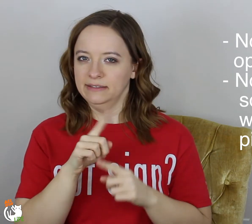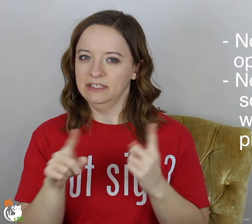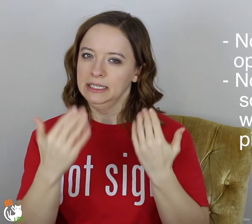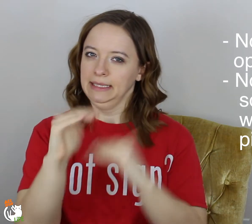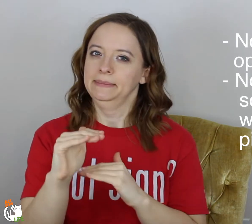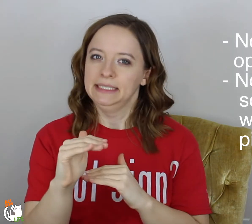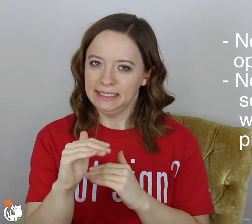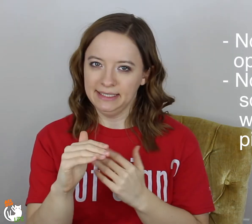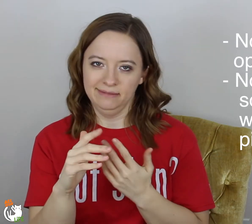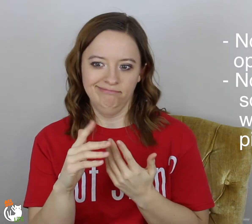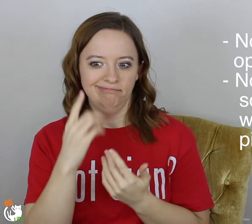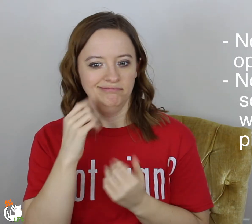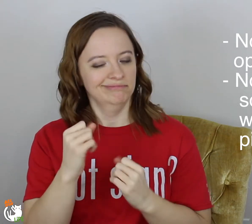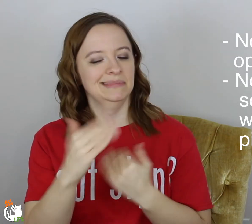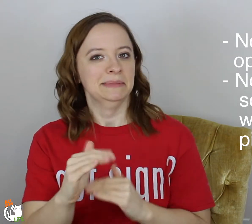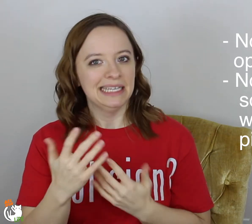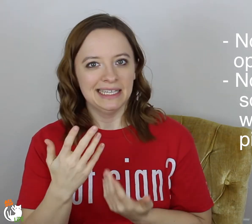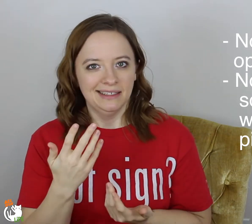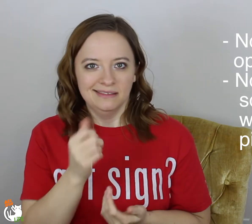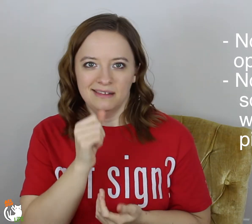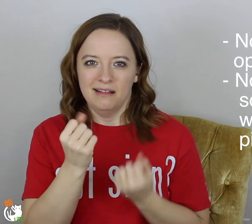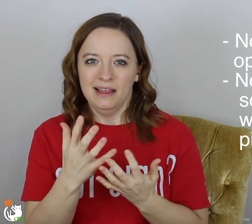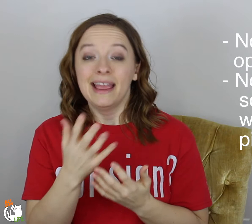But it feels very limiting. It just feels very limited.